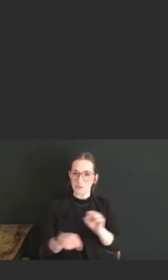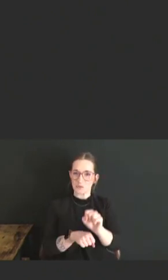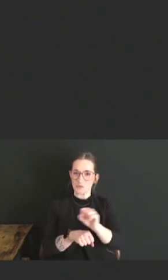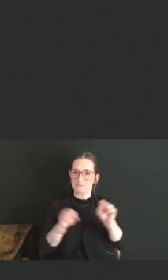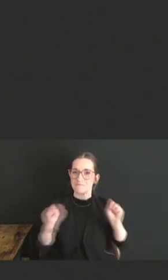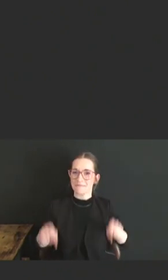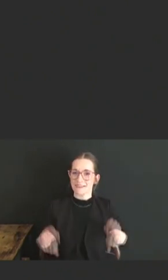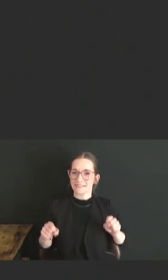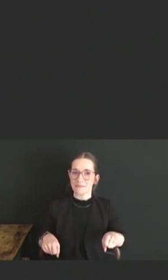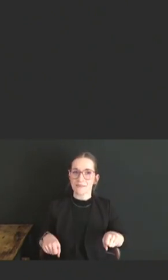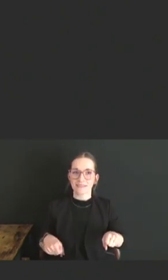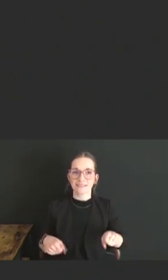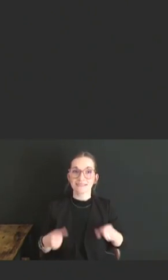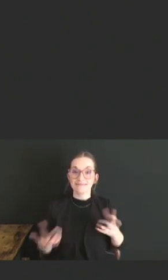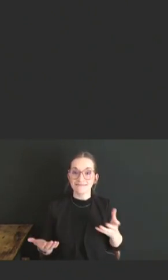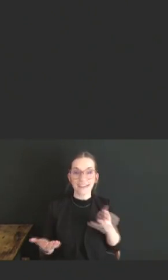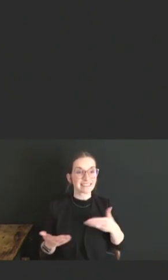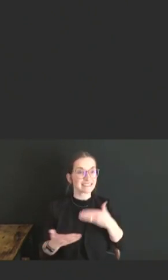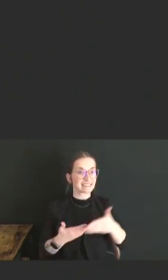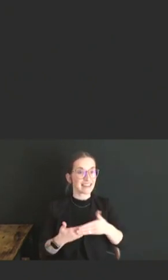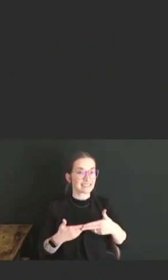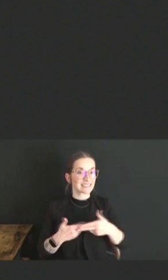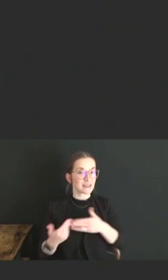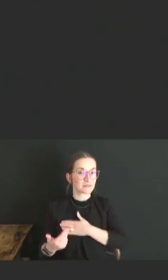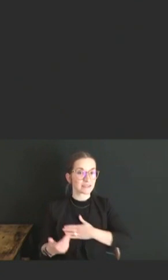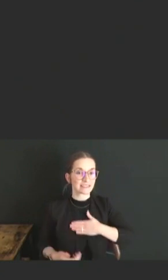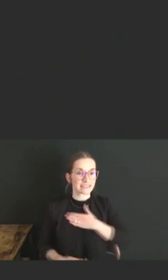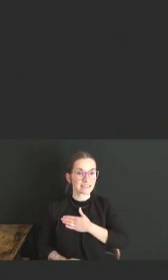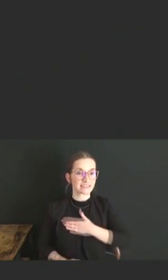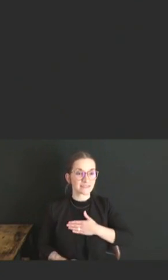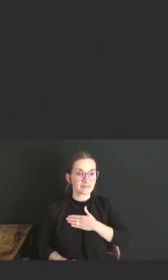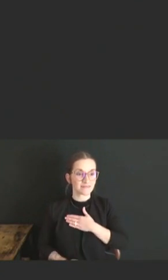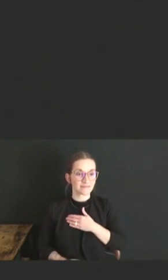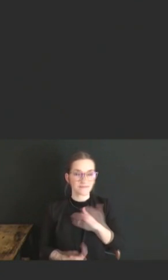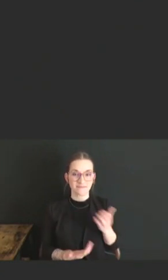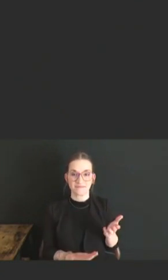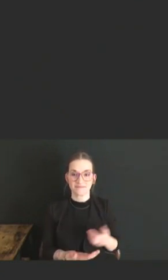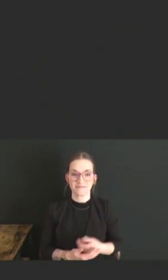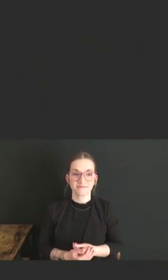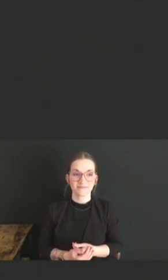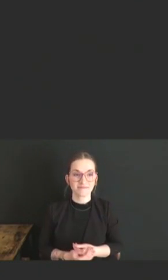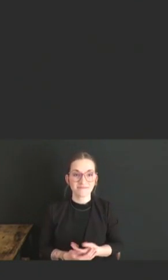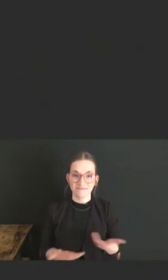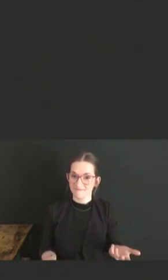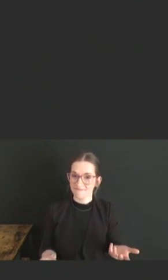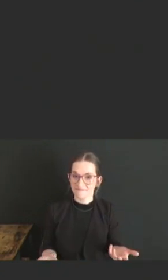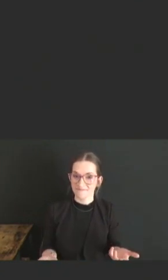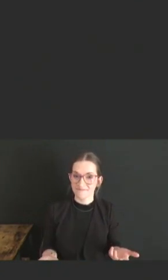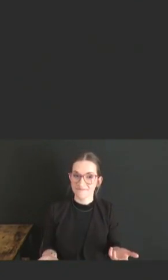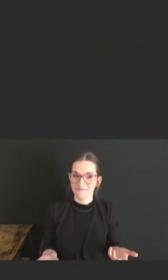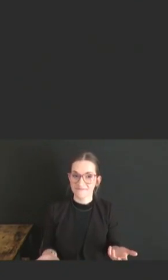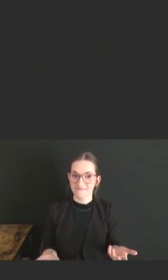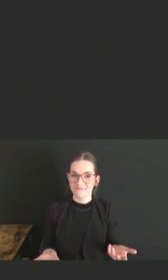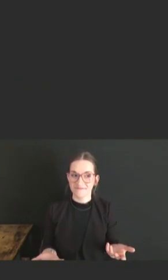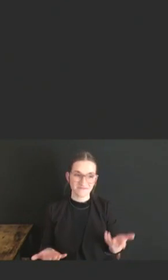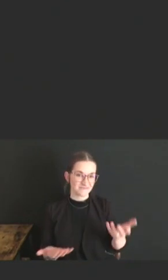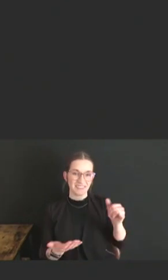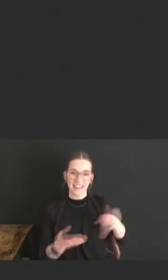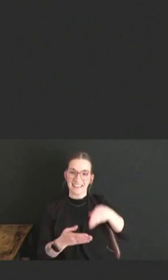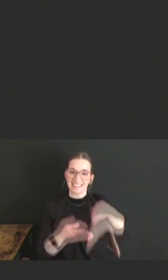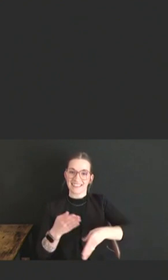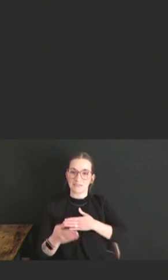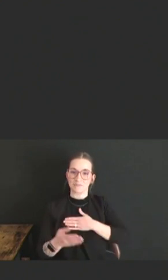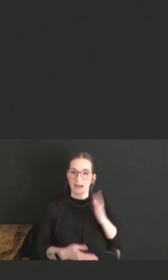And next slide, please. And that ends my talk, and I'll be happy to take any questions.